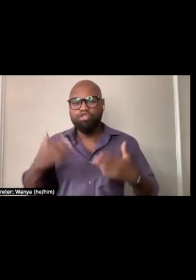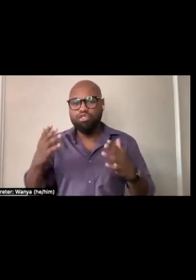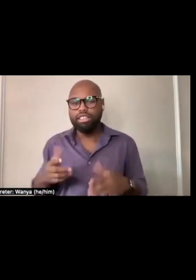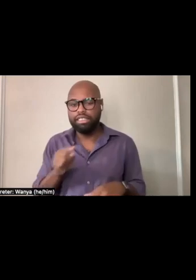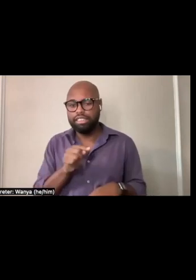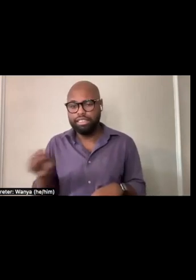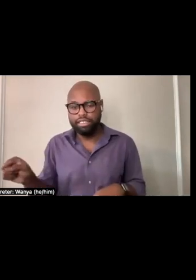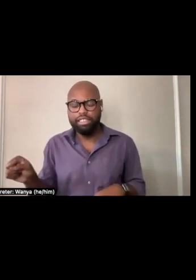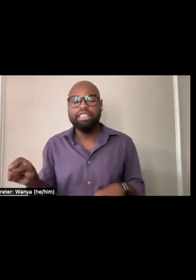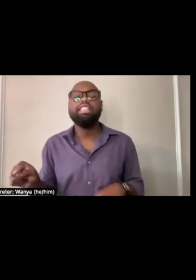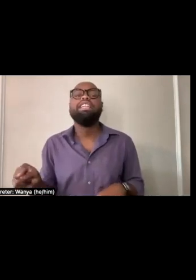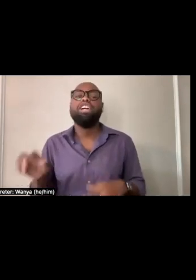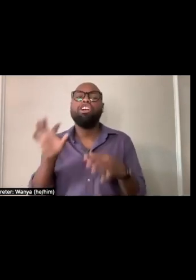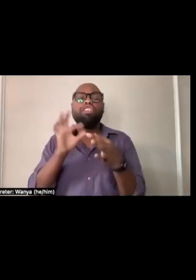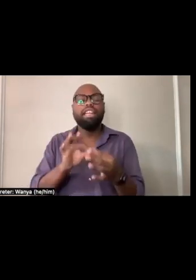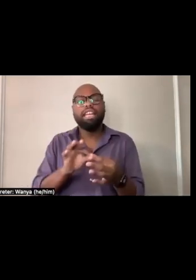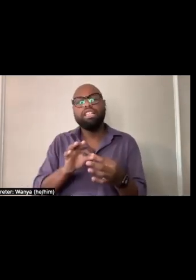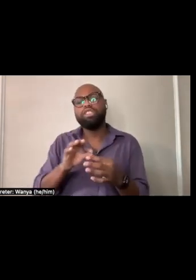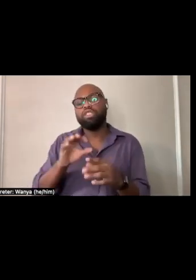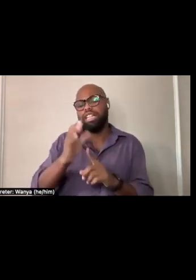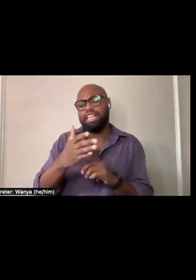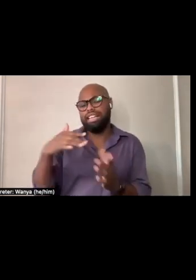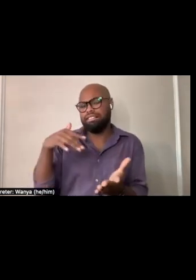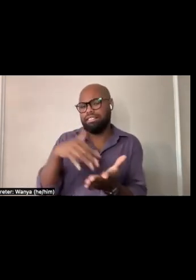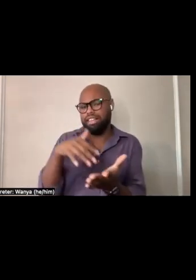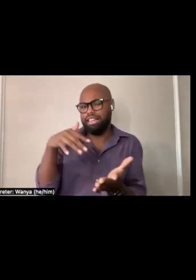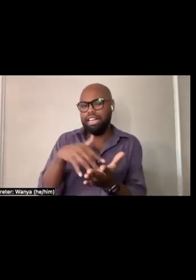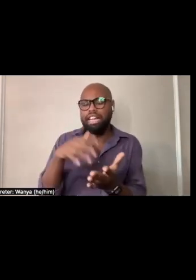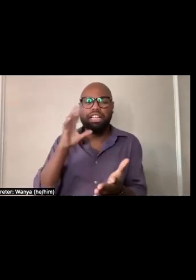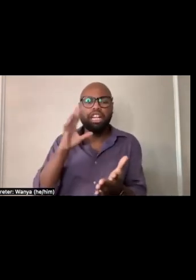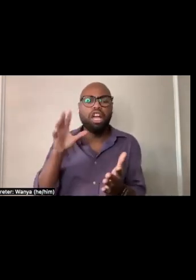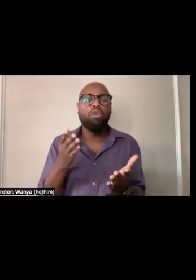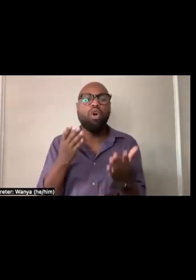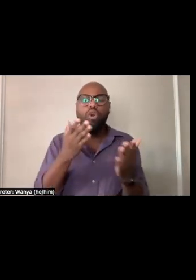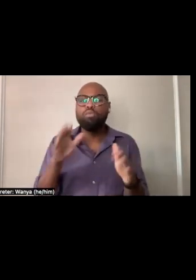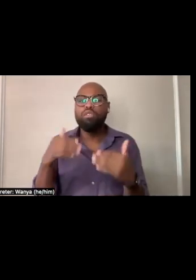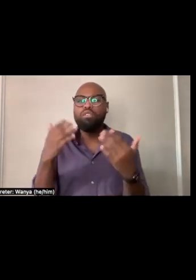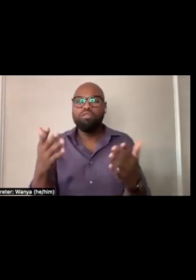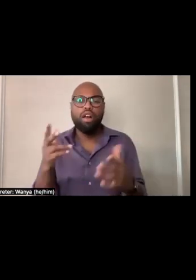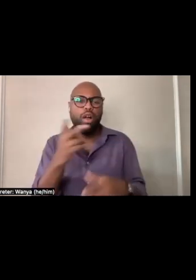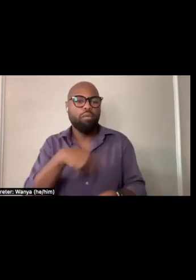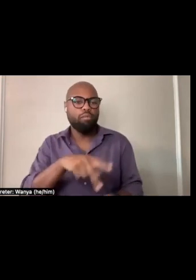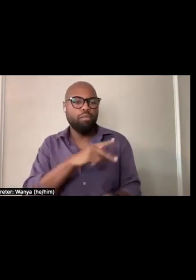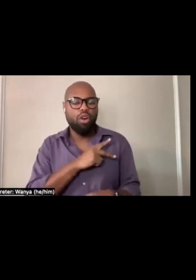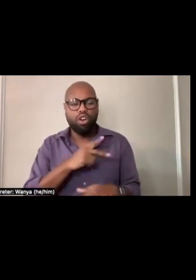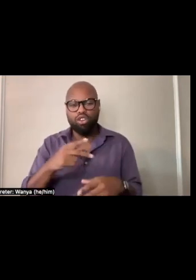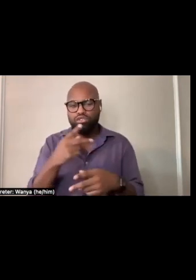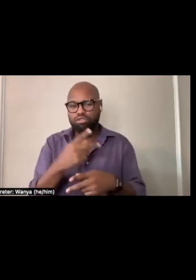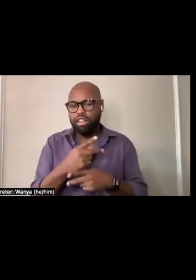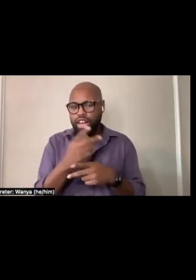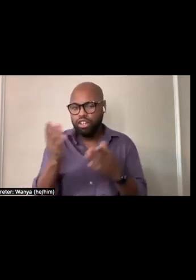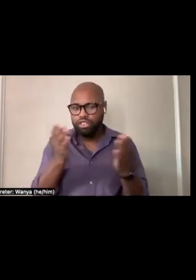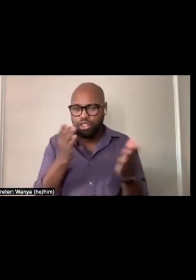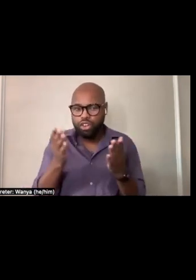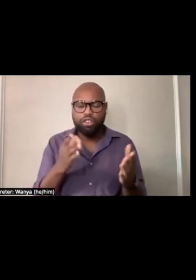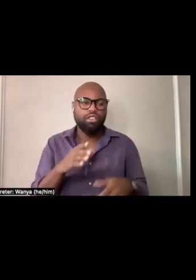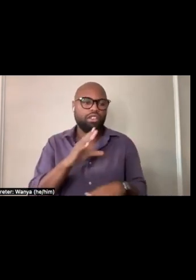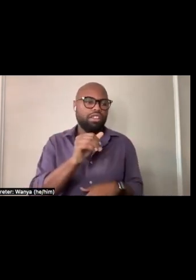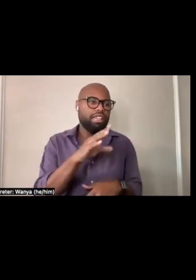of the case study they were offering and providing personal care services along with case management and other supports for